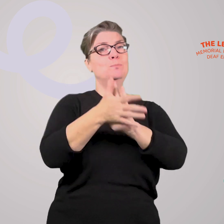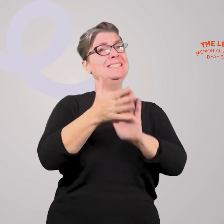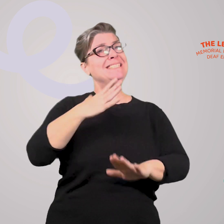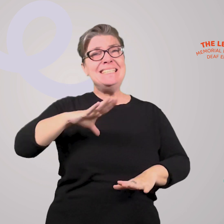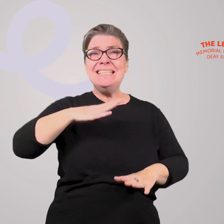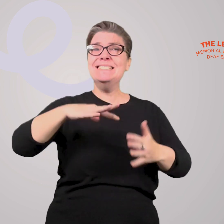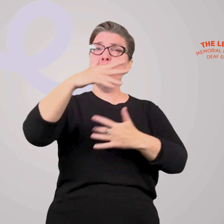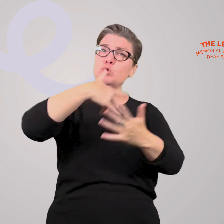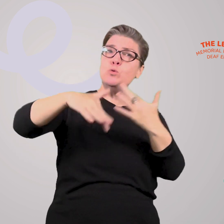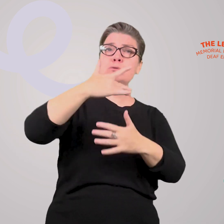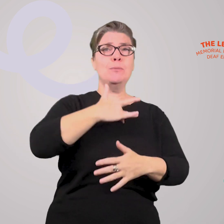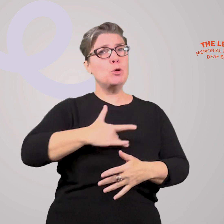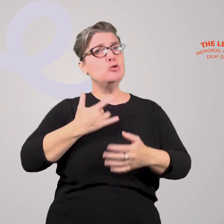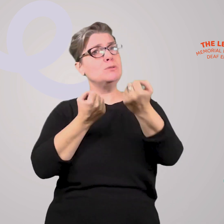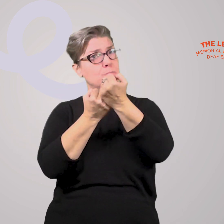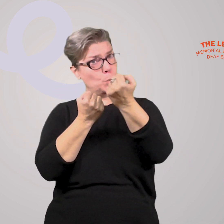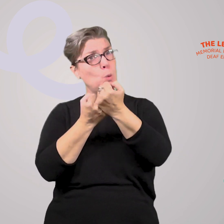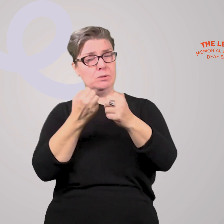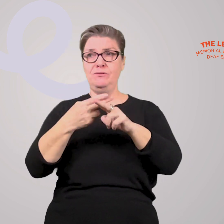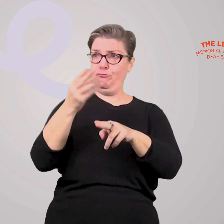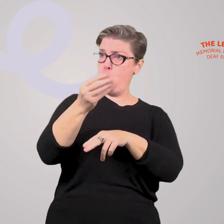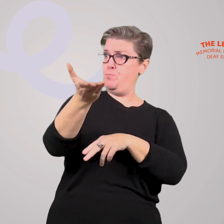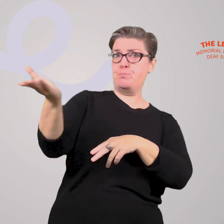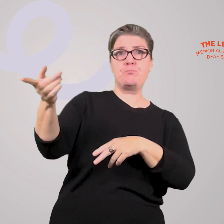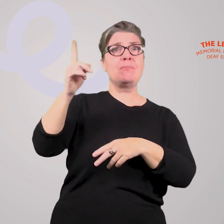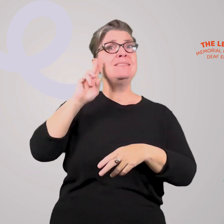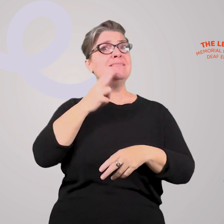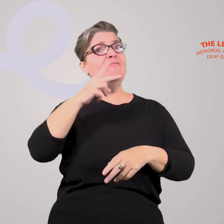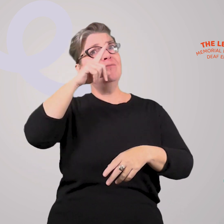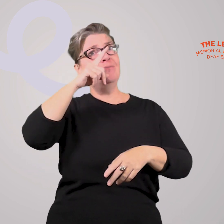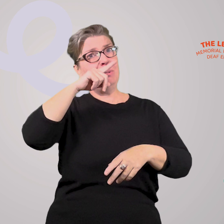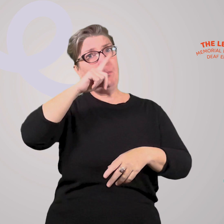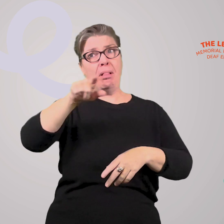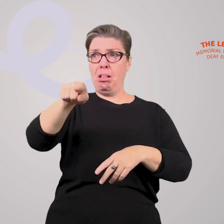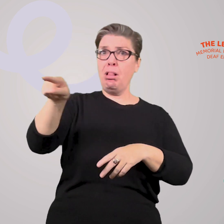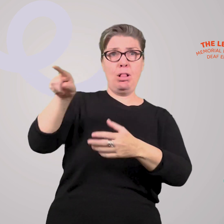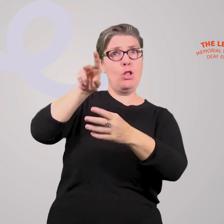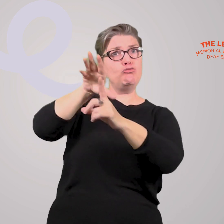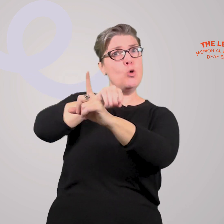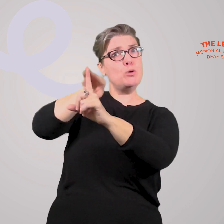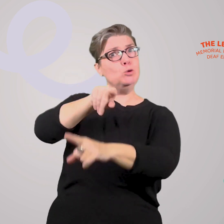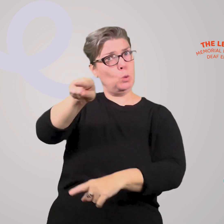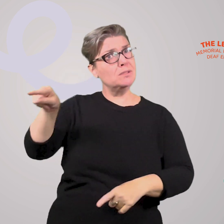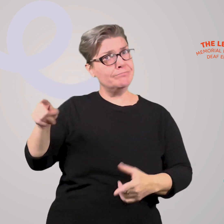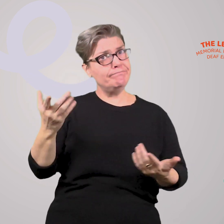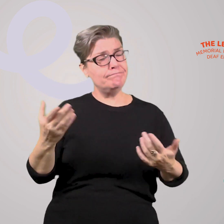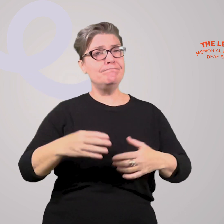and they needed social and emotional support from adult role models who were deaf or hard-of-hearing.